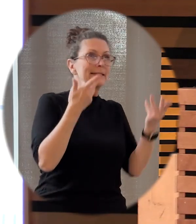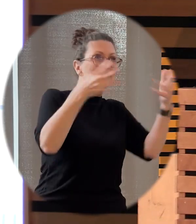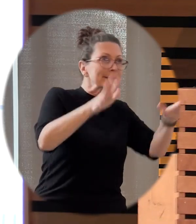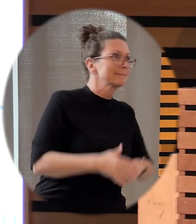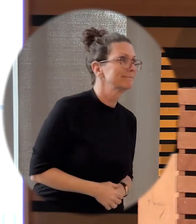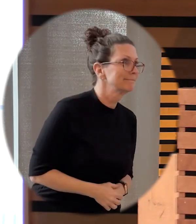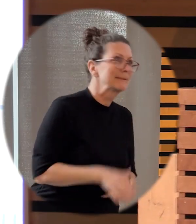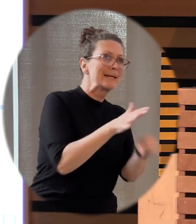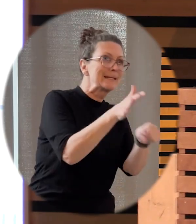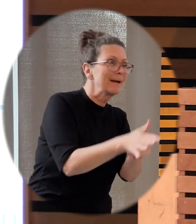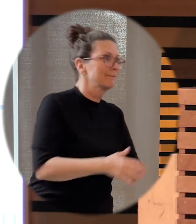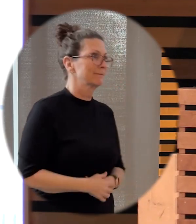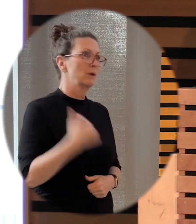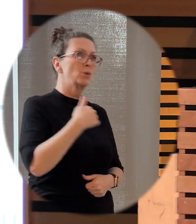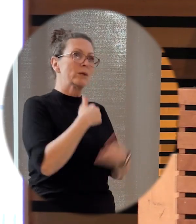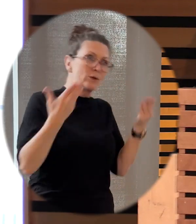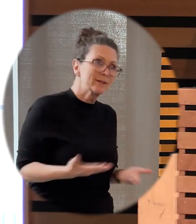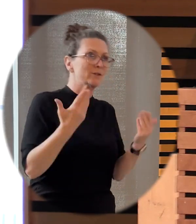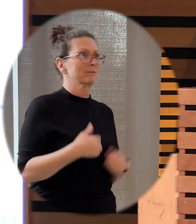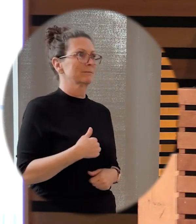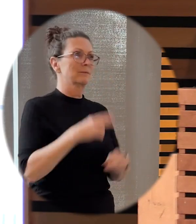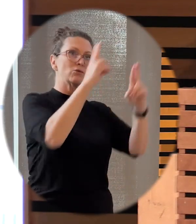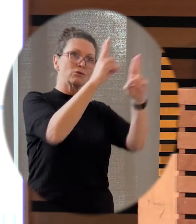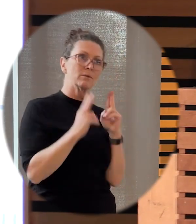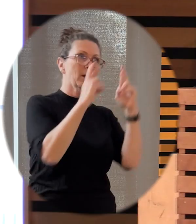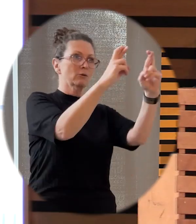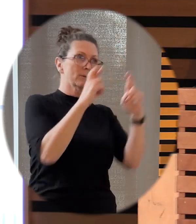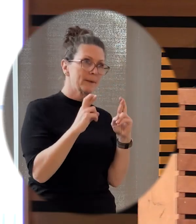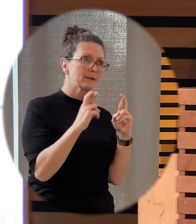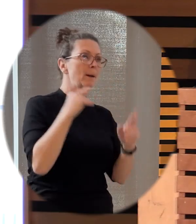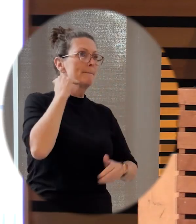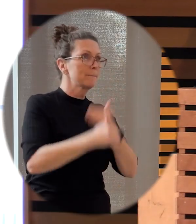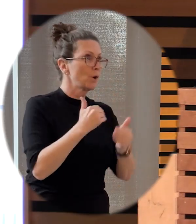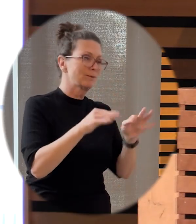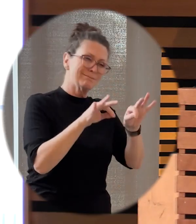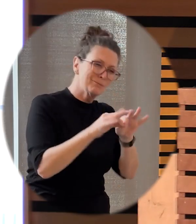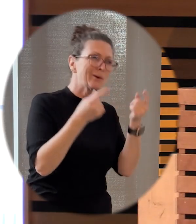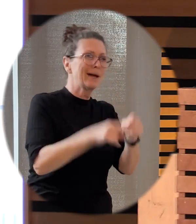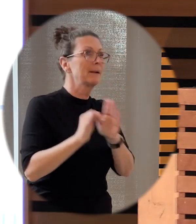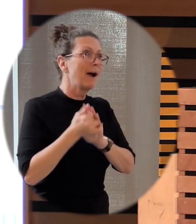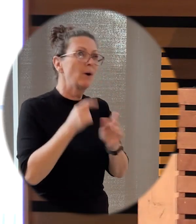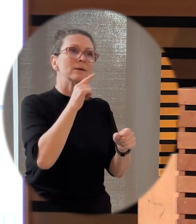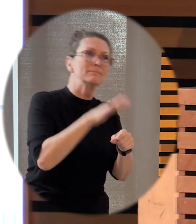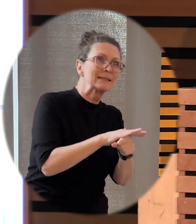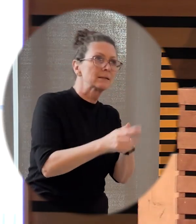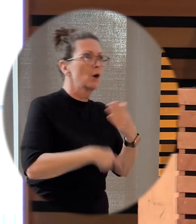story of acknowledgment and reckoning. Progress must happen through commitments, resourcing,